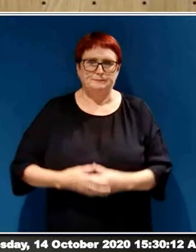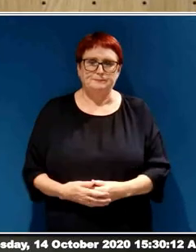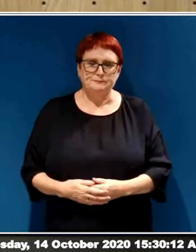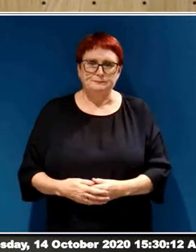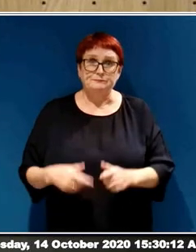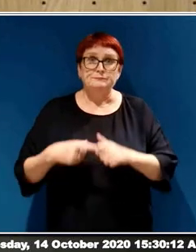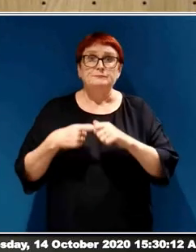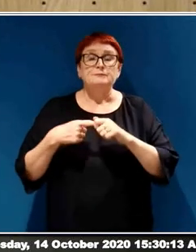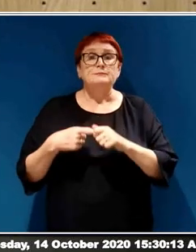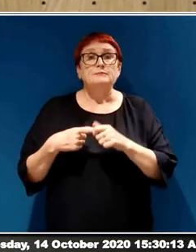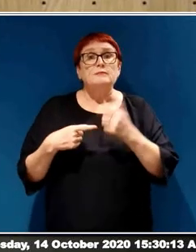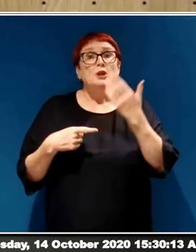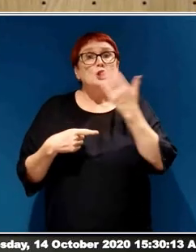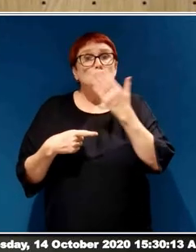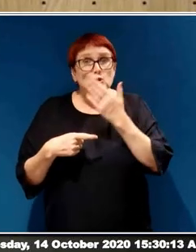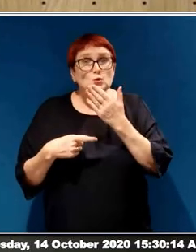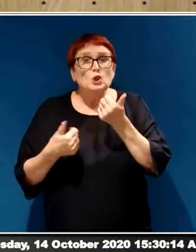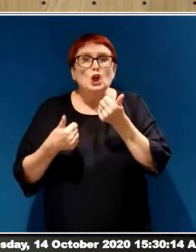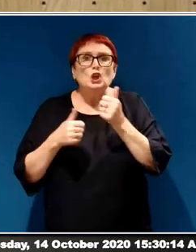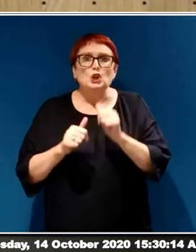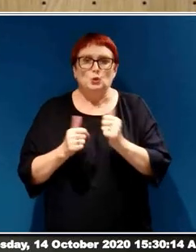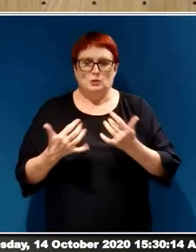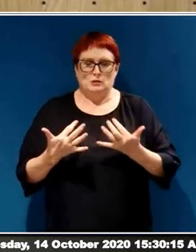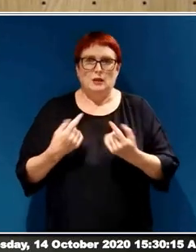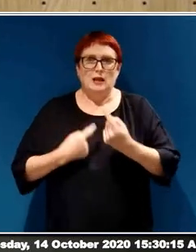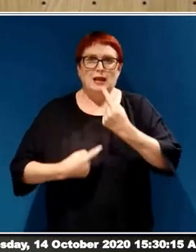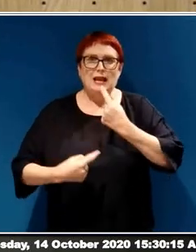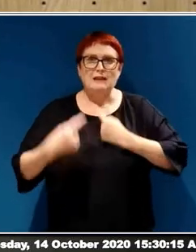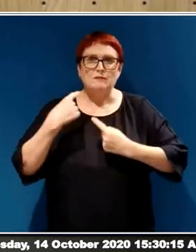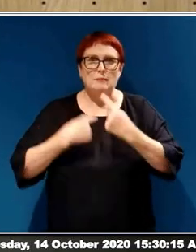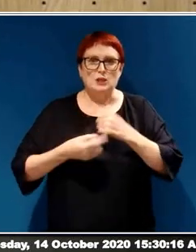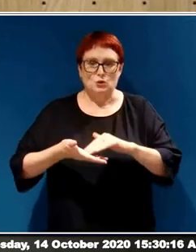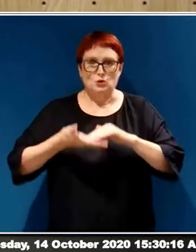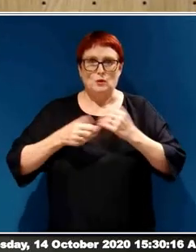make decisions around how they respond to students' behaviour.